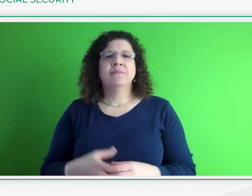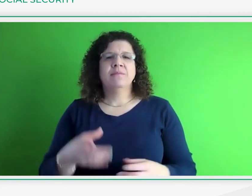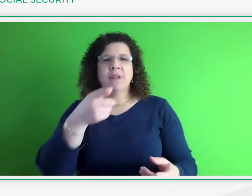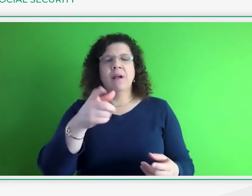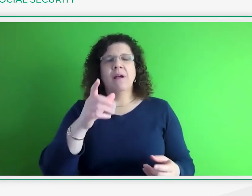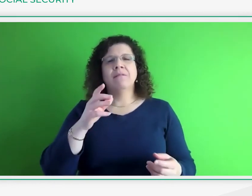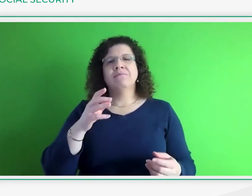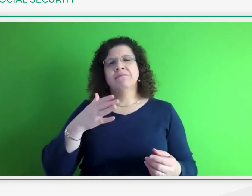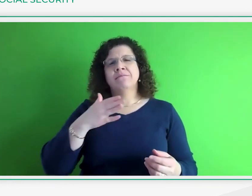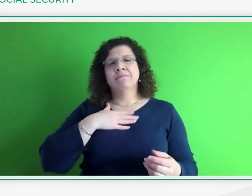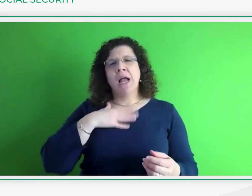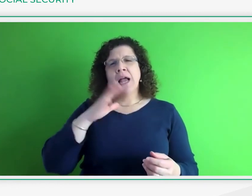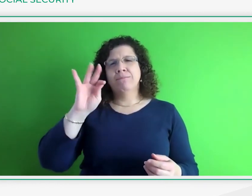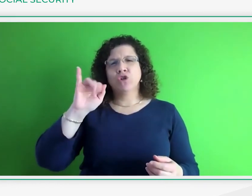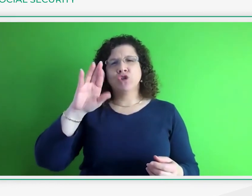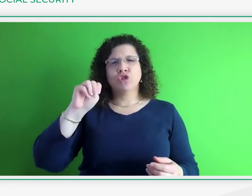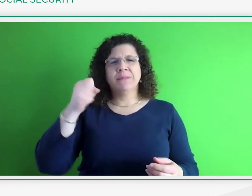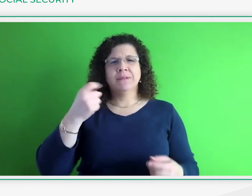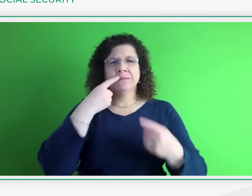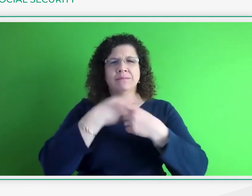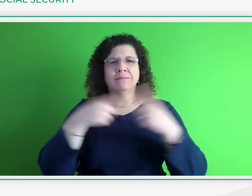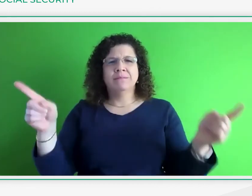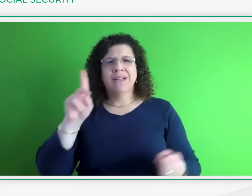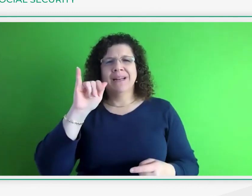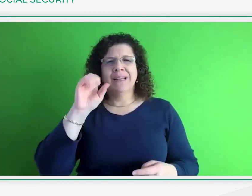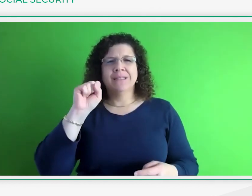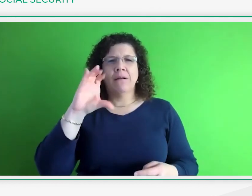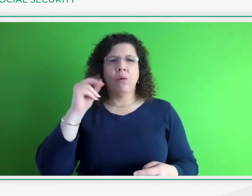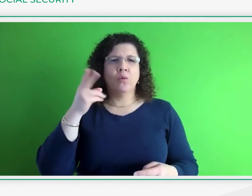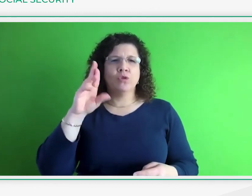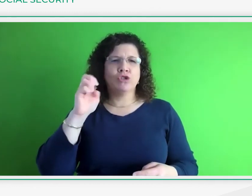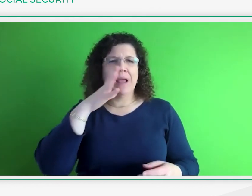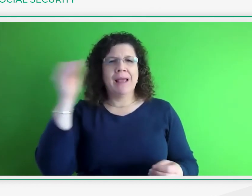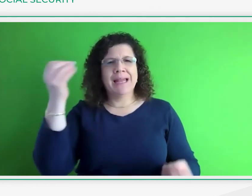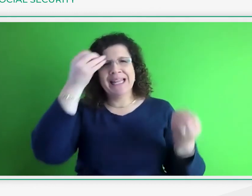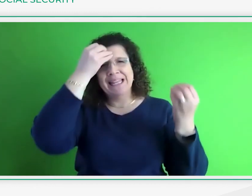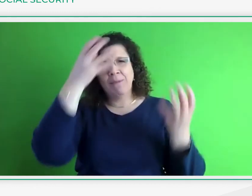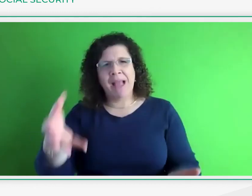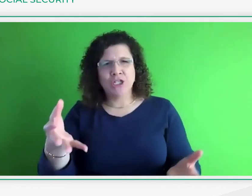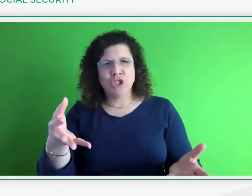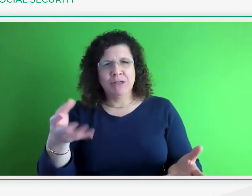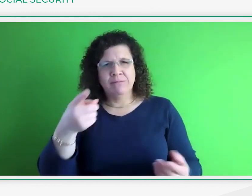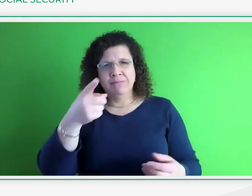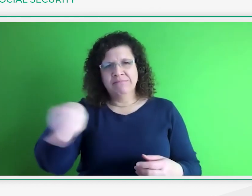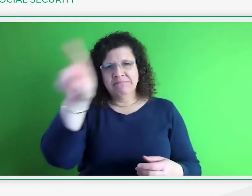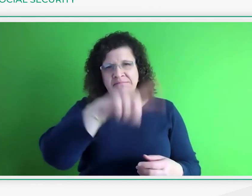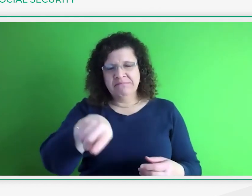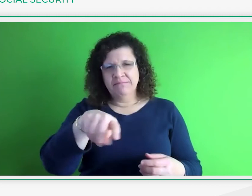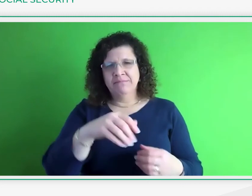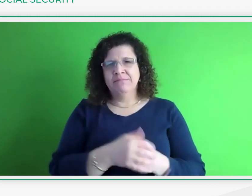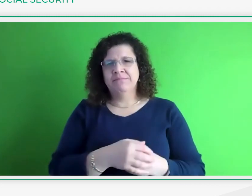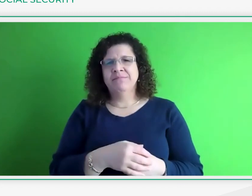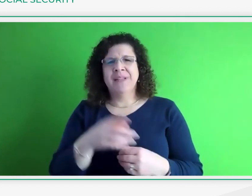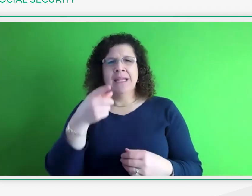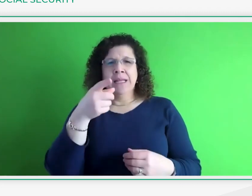So my firm has information online.